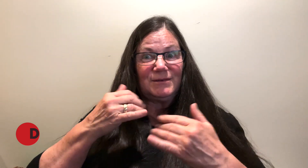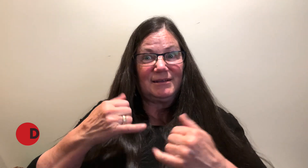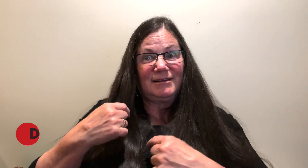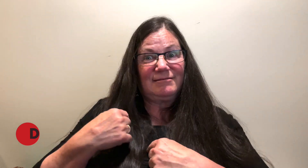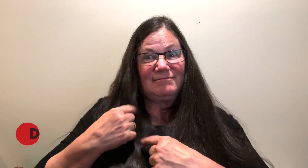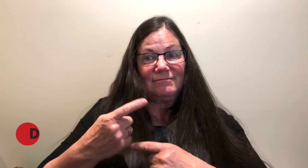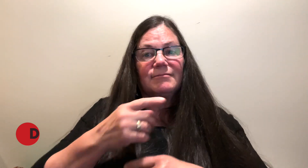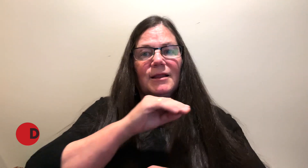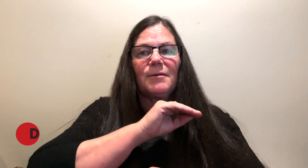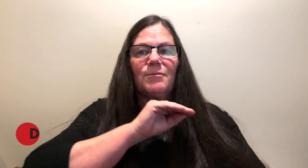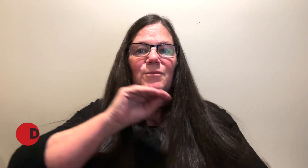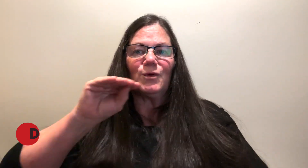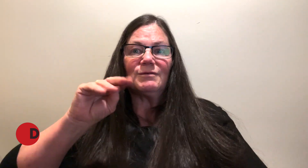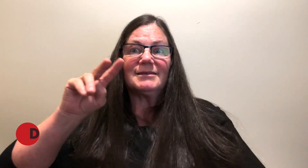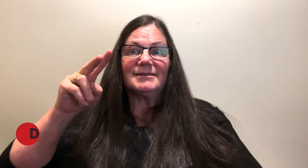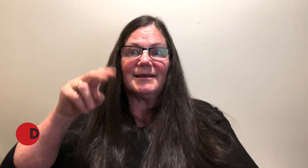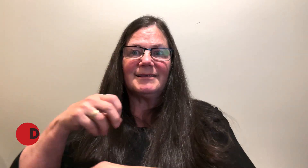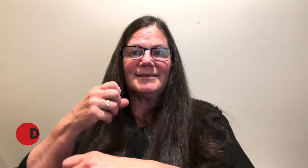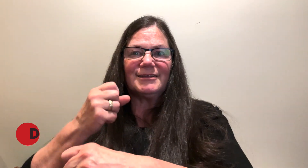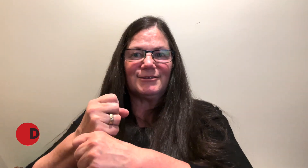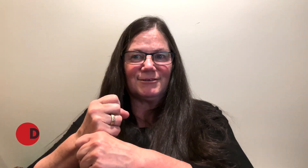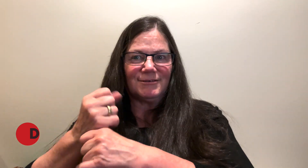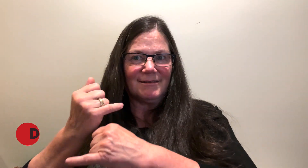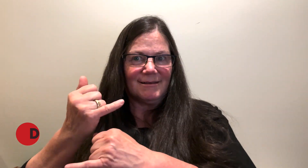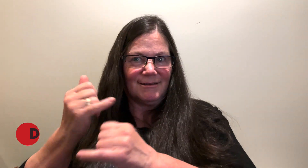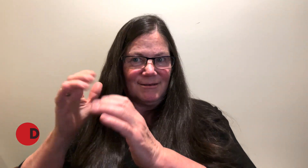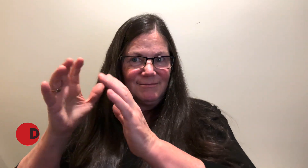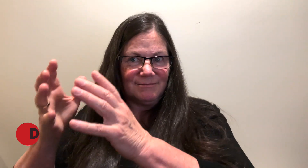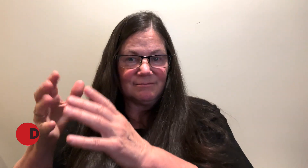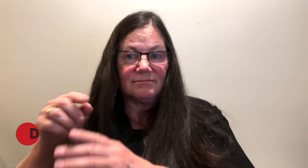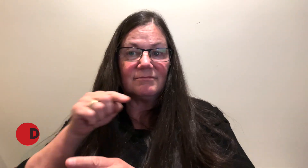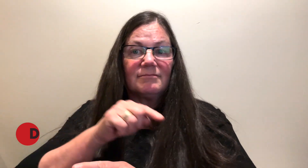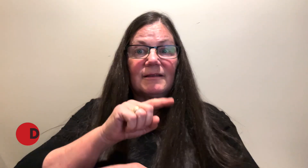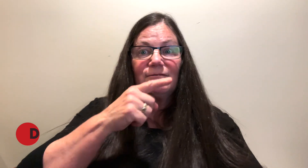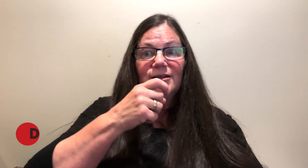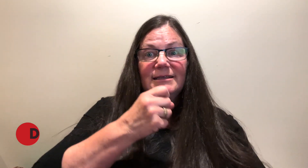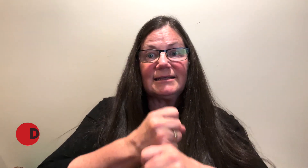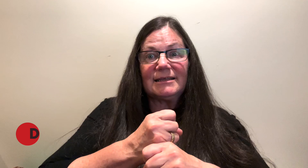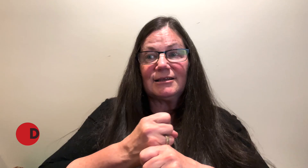to the second year. How many new students will enter the first year,